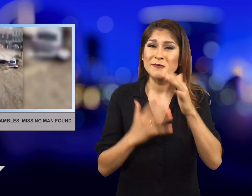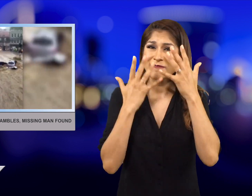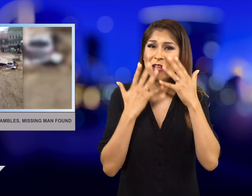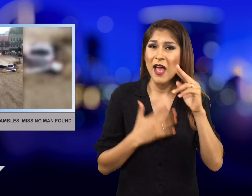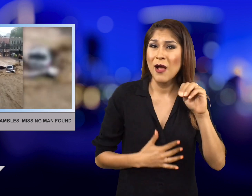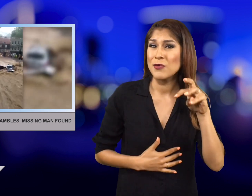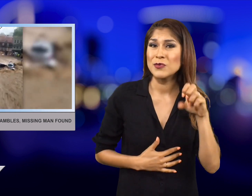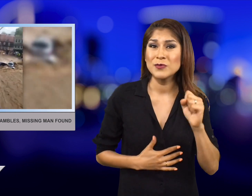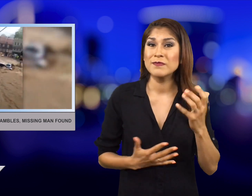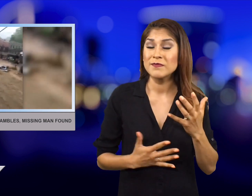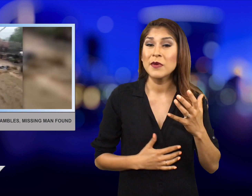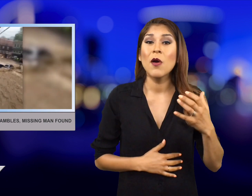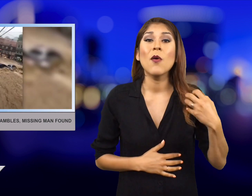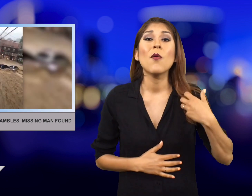And some sad news to report.